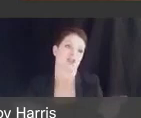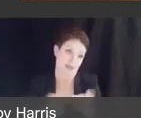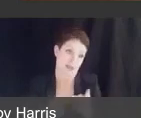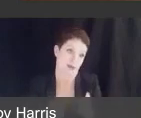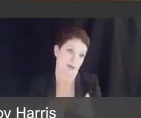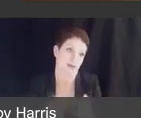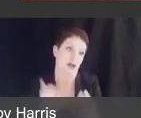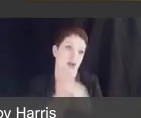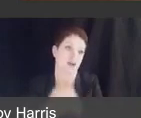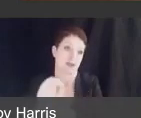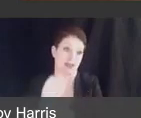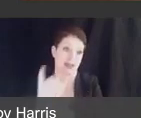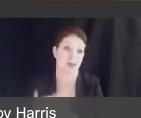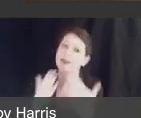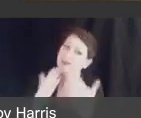[Reporter] Thank you. [Commissioner Arkoosh] Mmhmm.